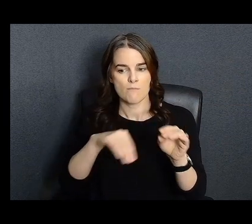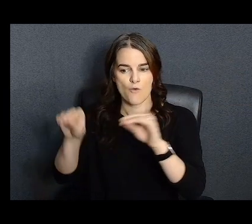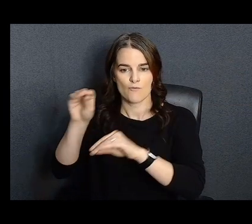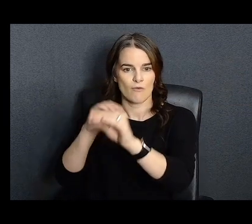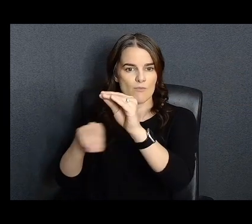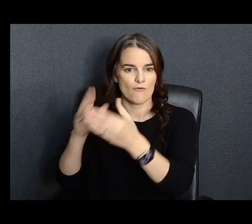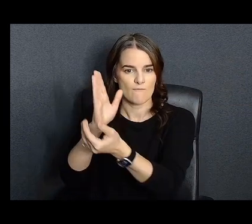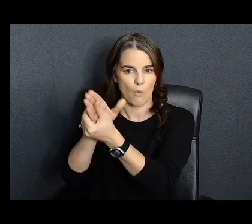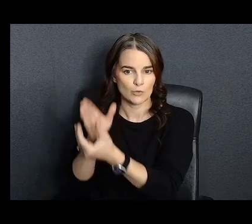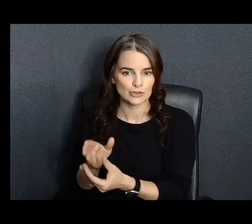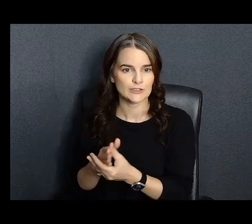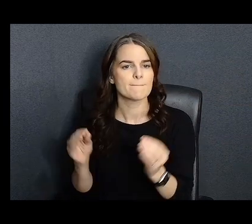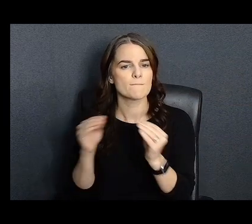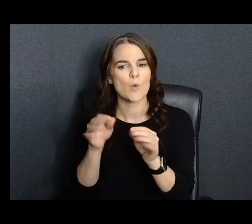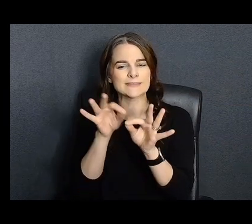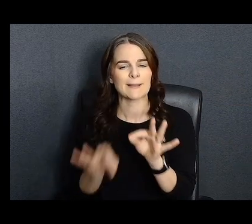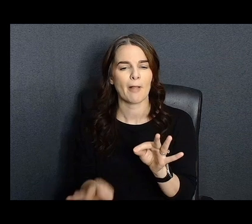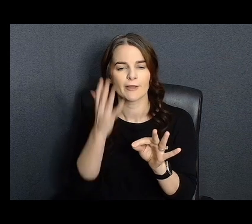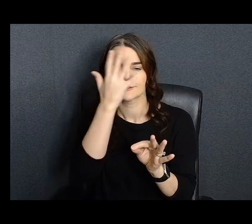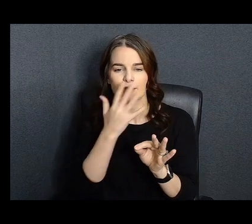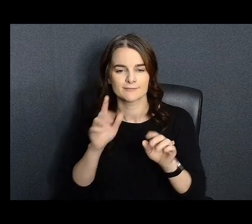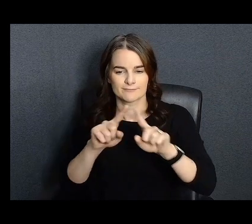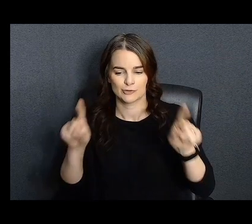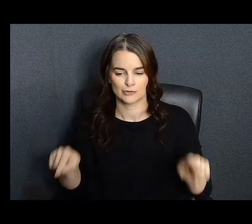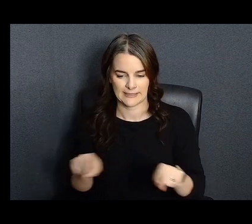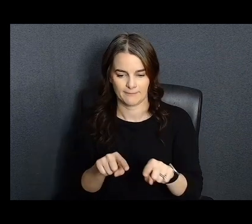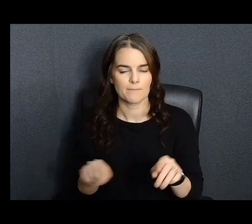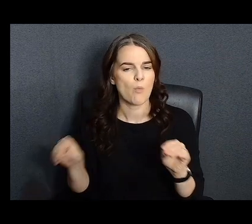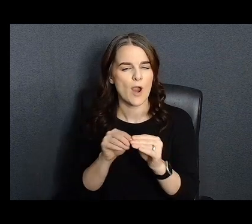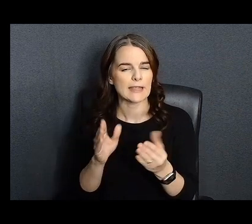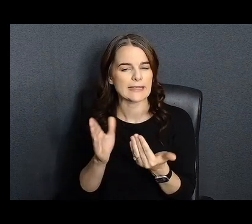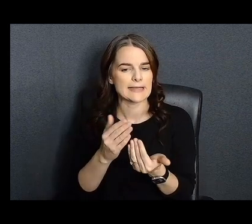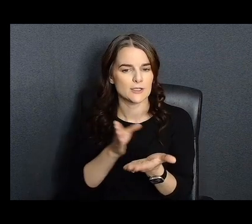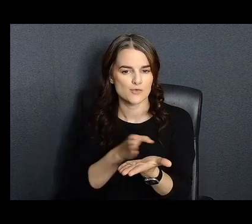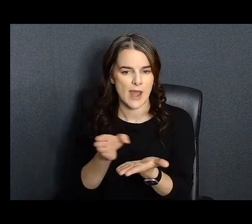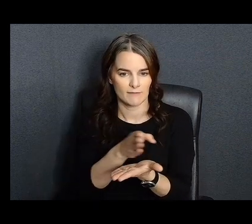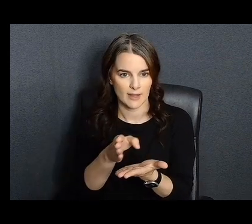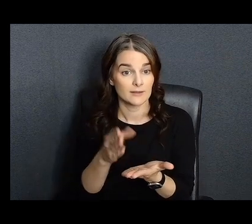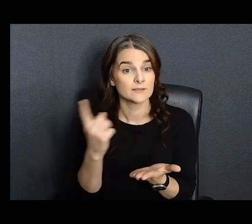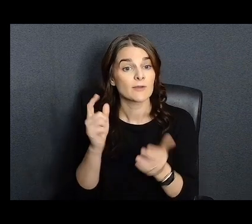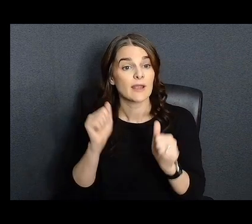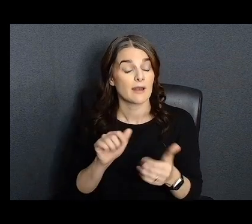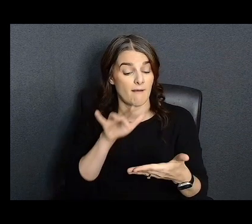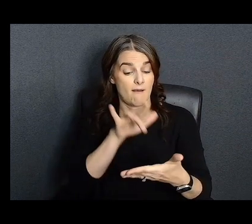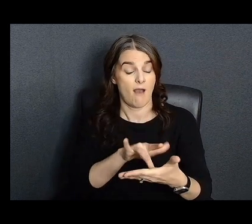So it made things a little easier to navigate. So somebody can communicate by tapping on the folder they want.